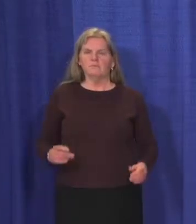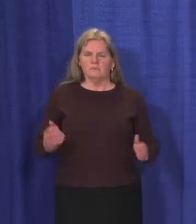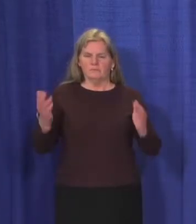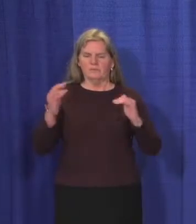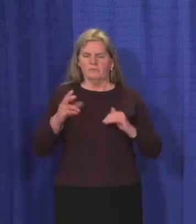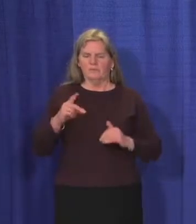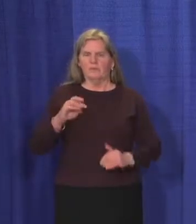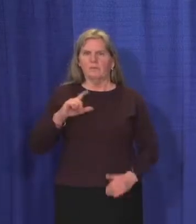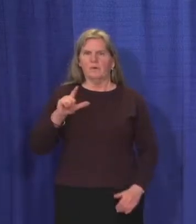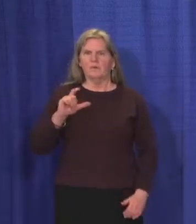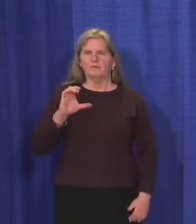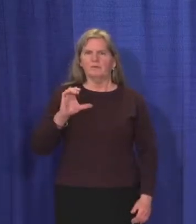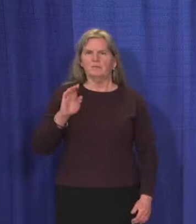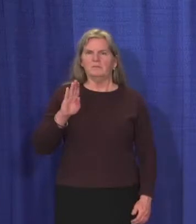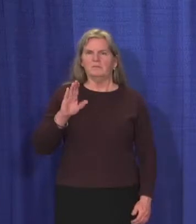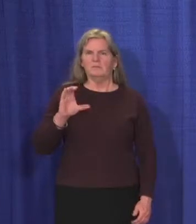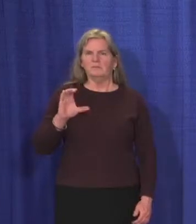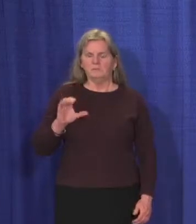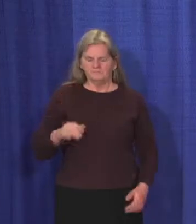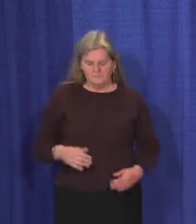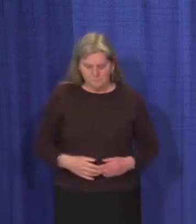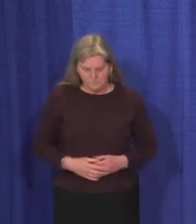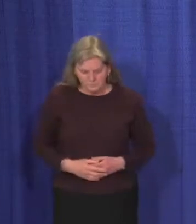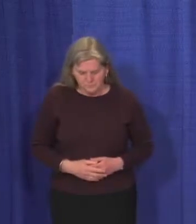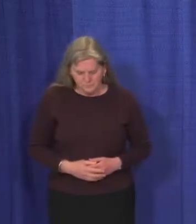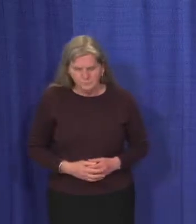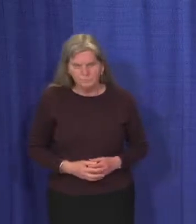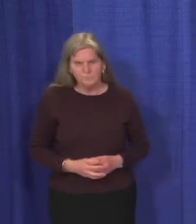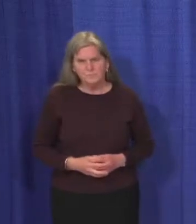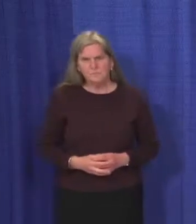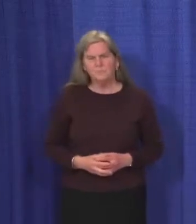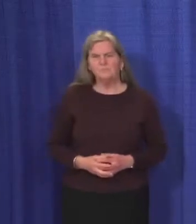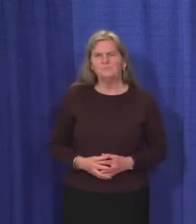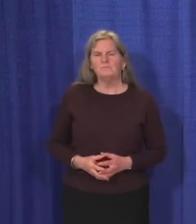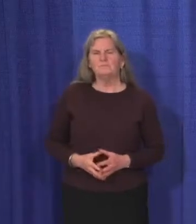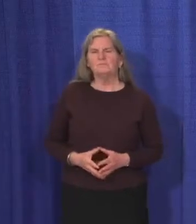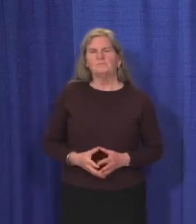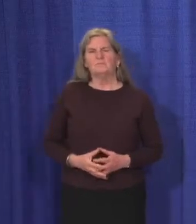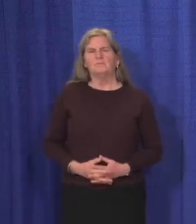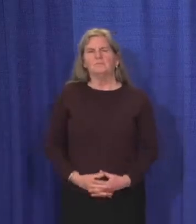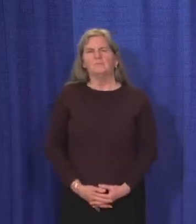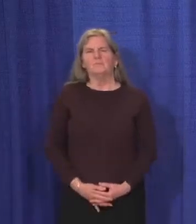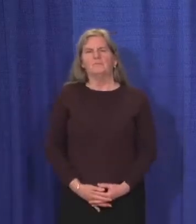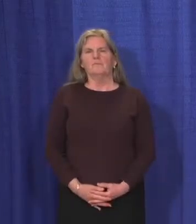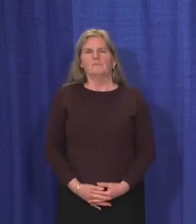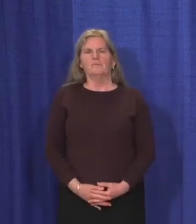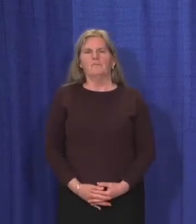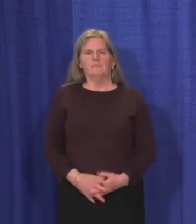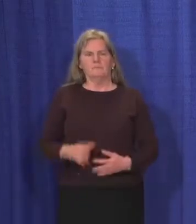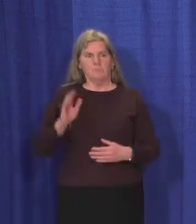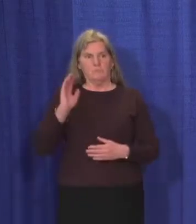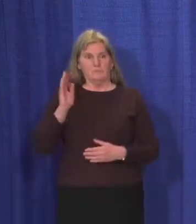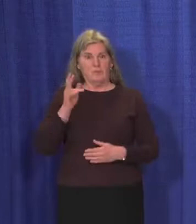We now move to Paul from the CBC.